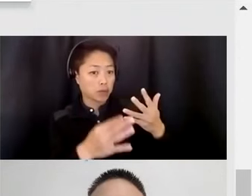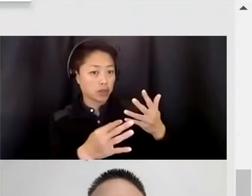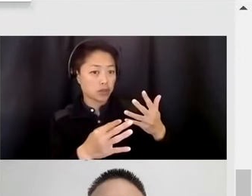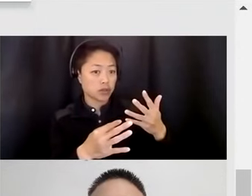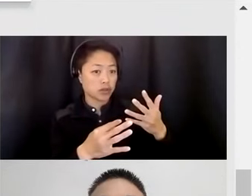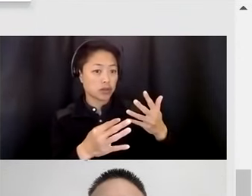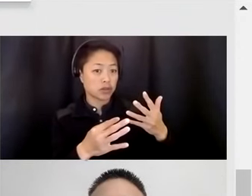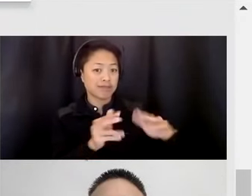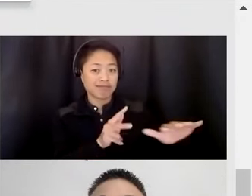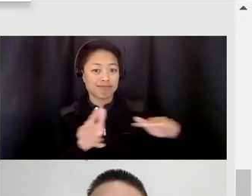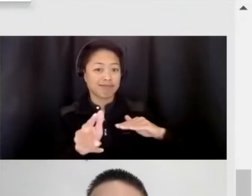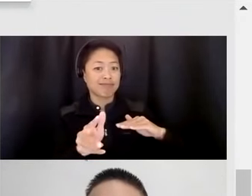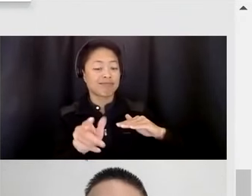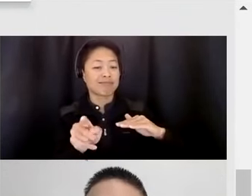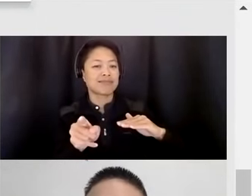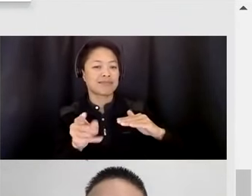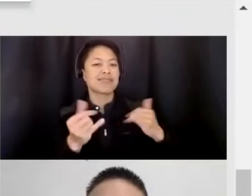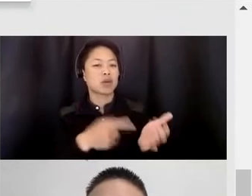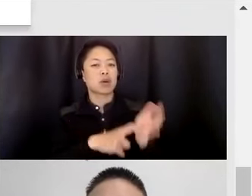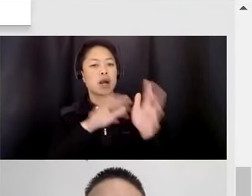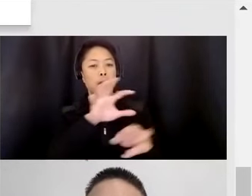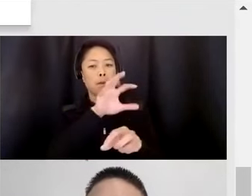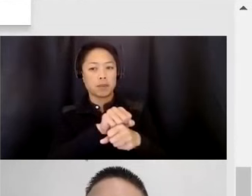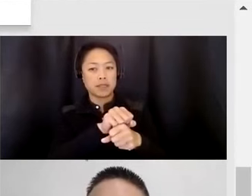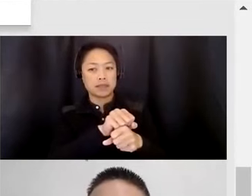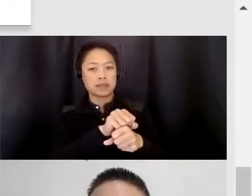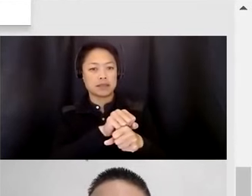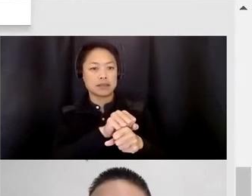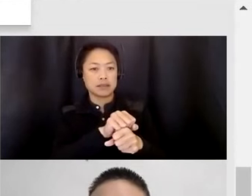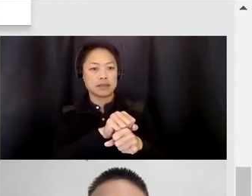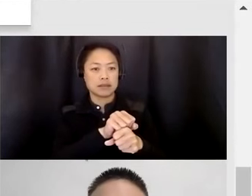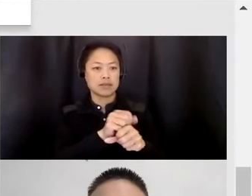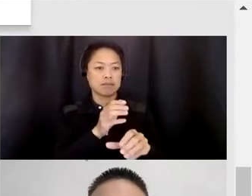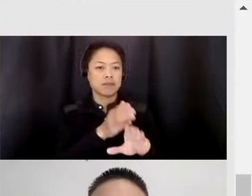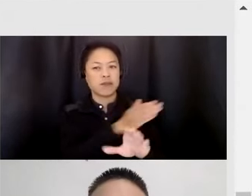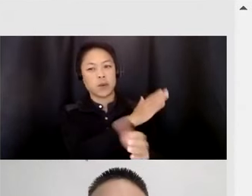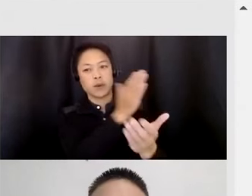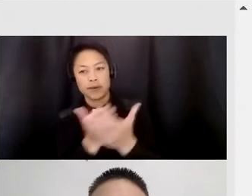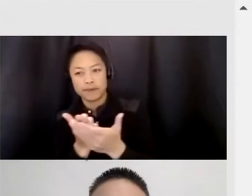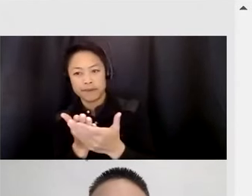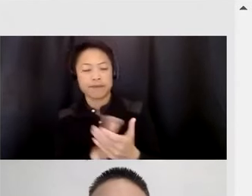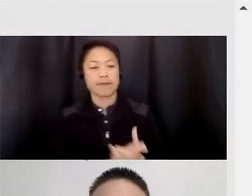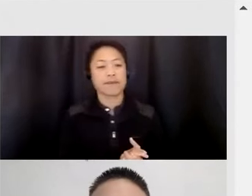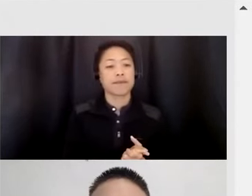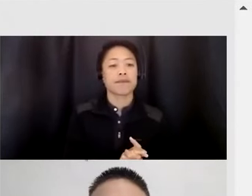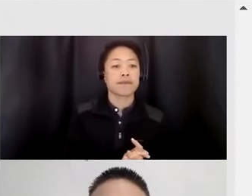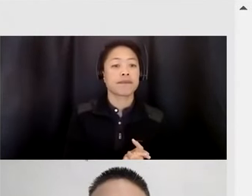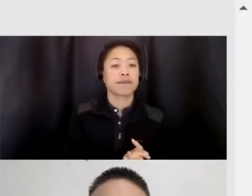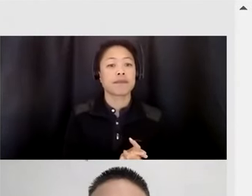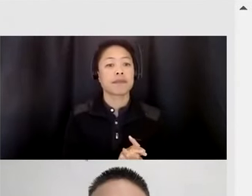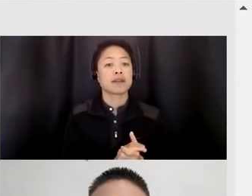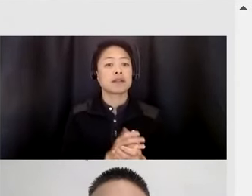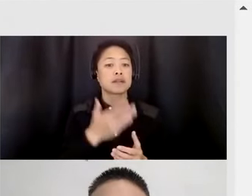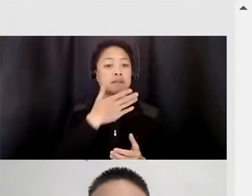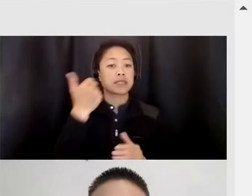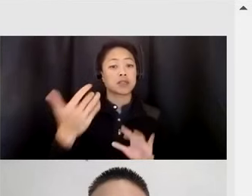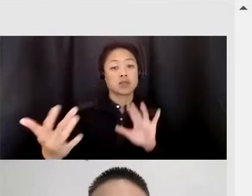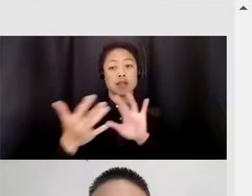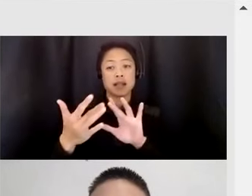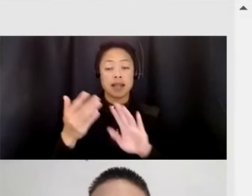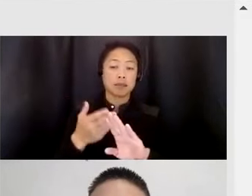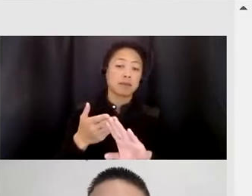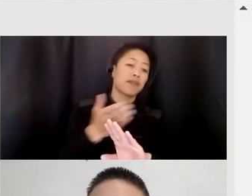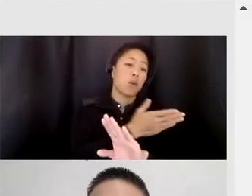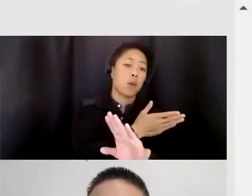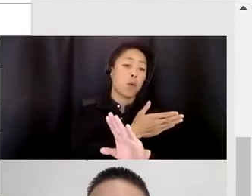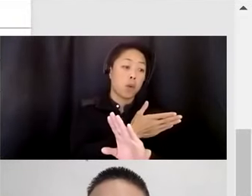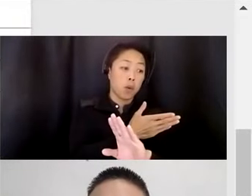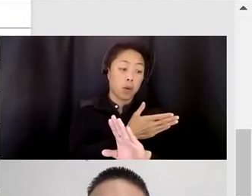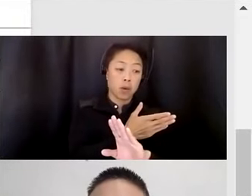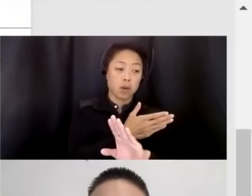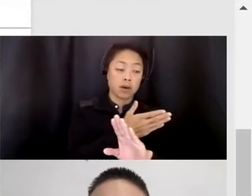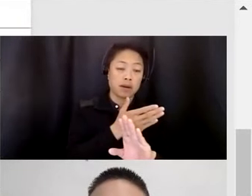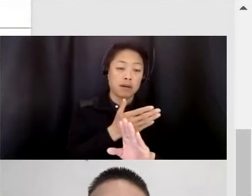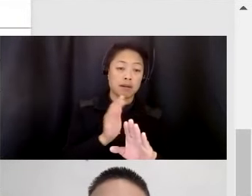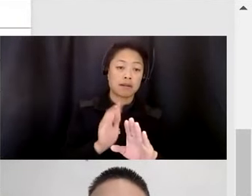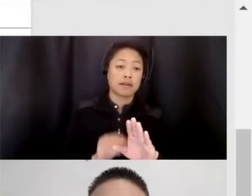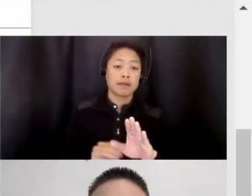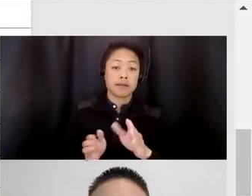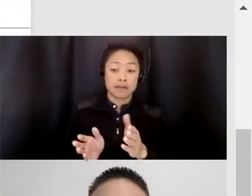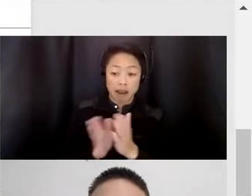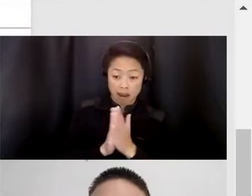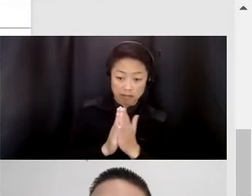in that program in addition to contact tracing. Let me see if I can find a page for that here.